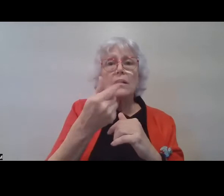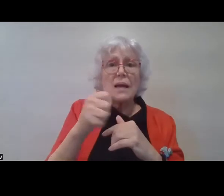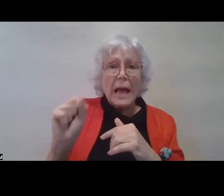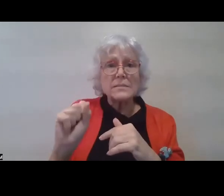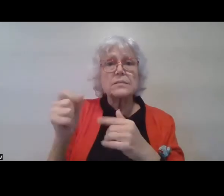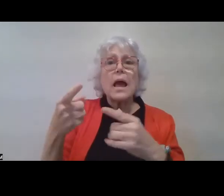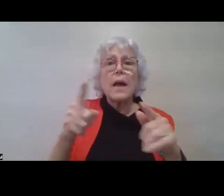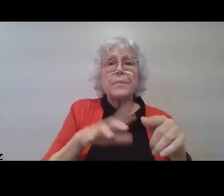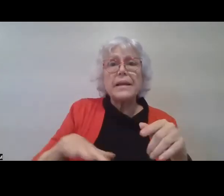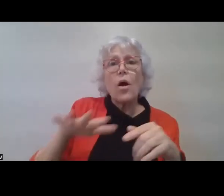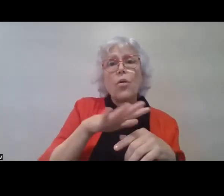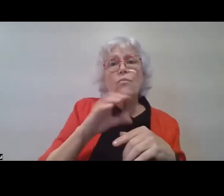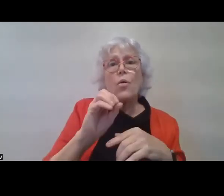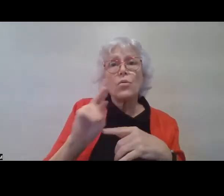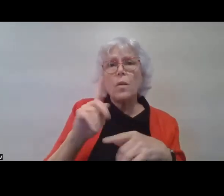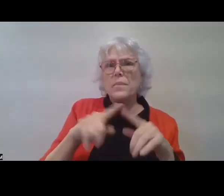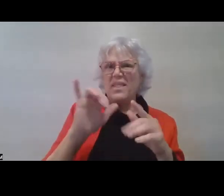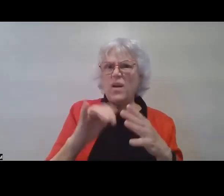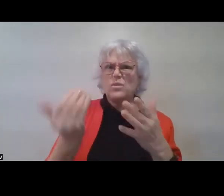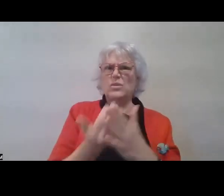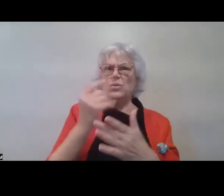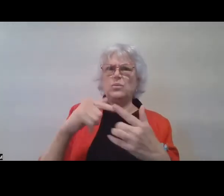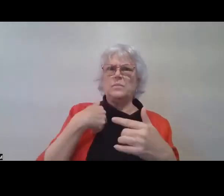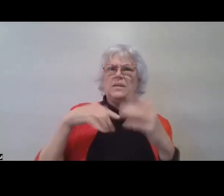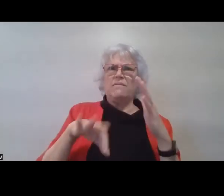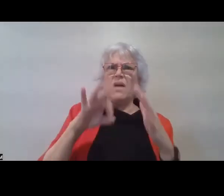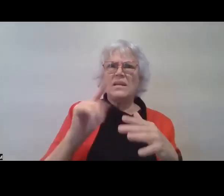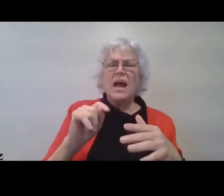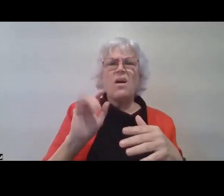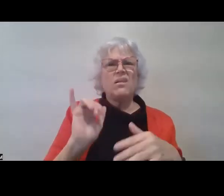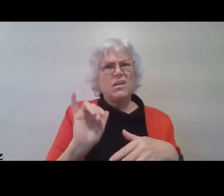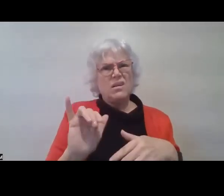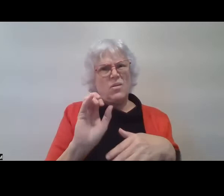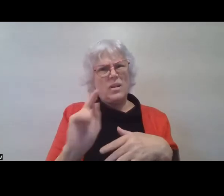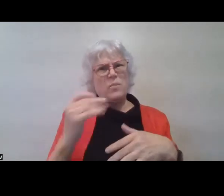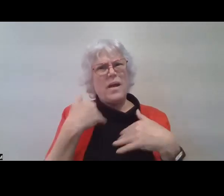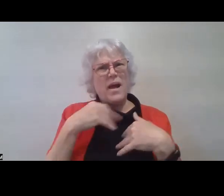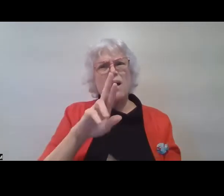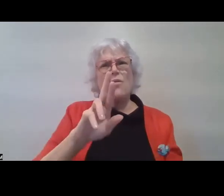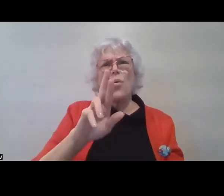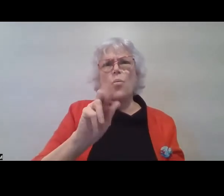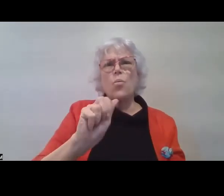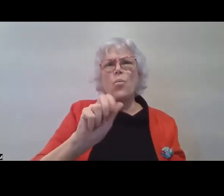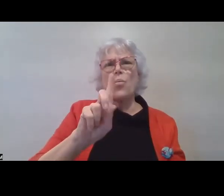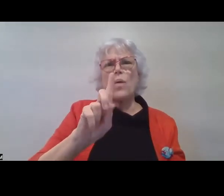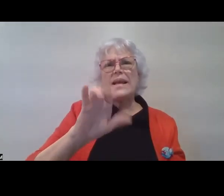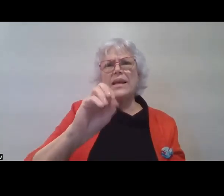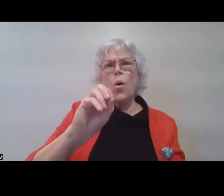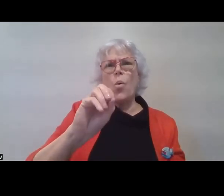Oklahoma but this was news to me to find out we had radioactive waste used as fertilizer on our lands.